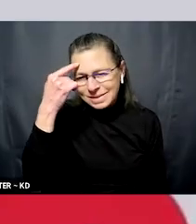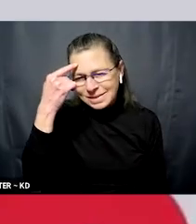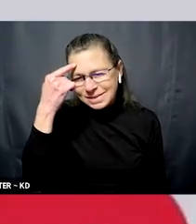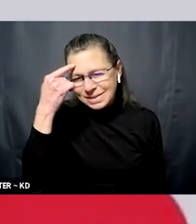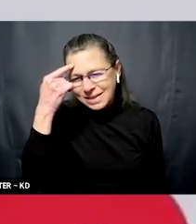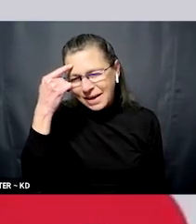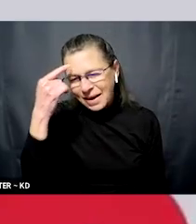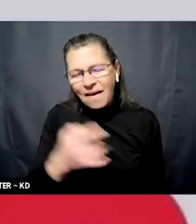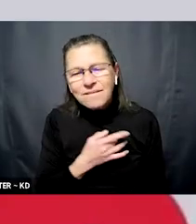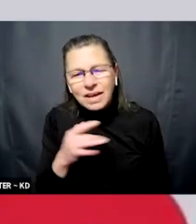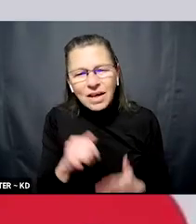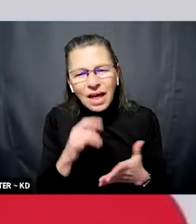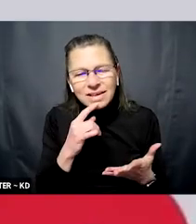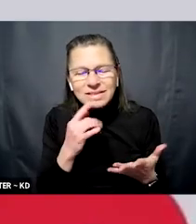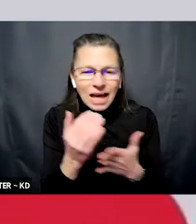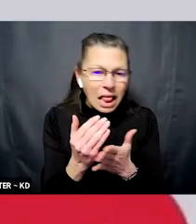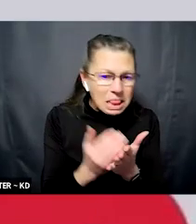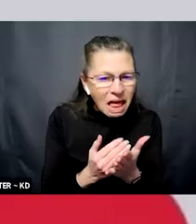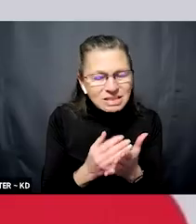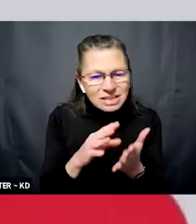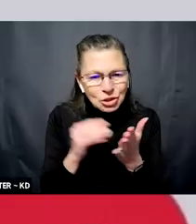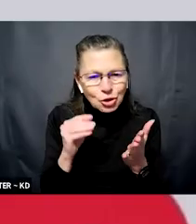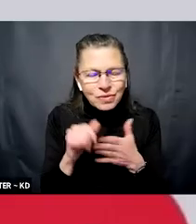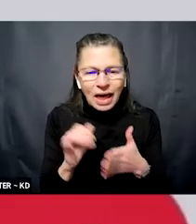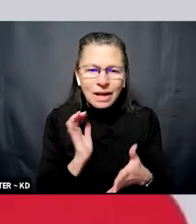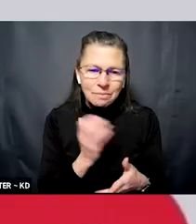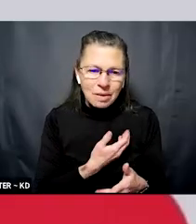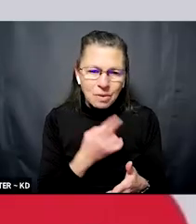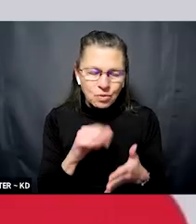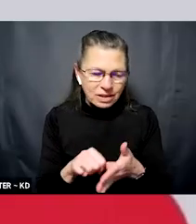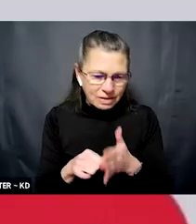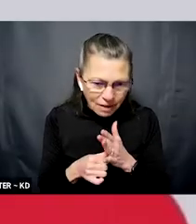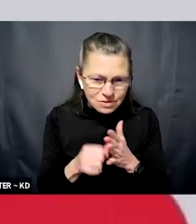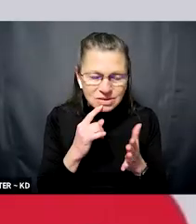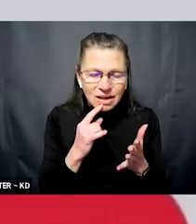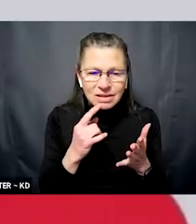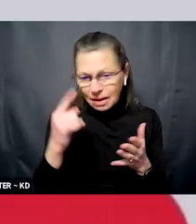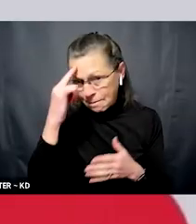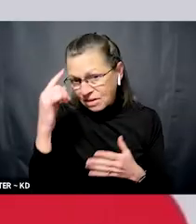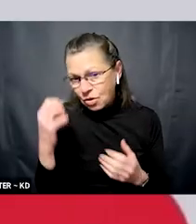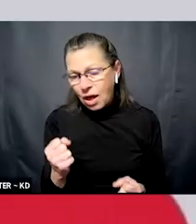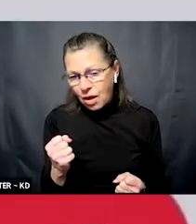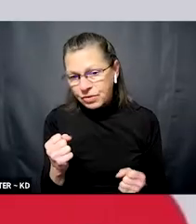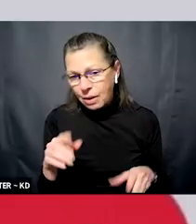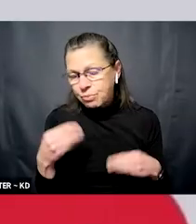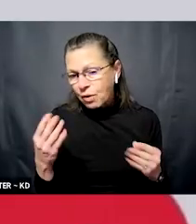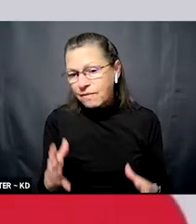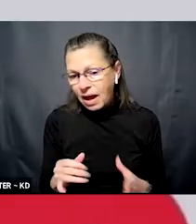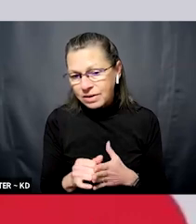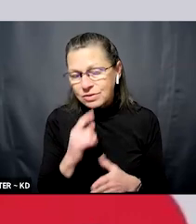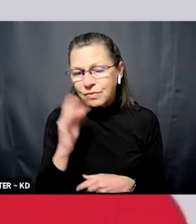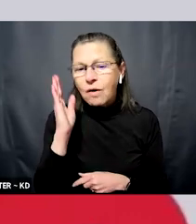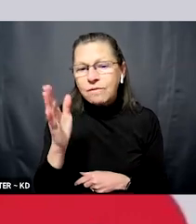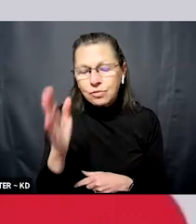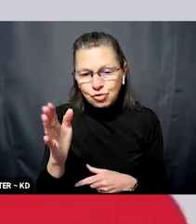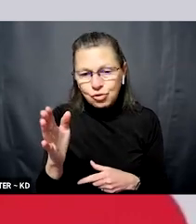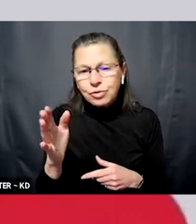that we could maybe emphasize mental health providers for any future studies to really